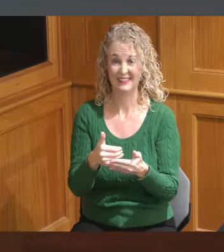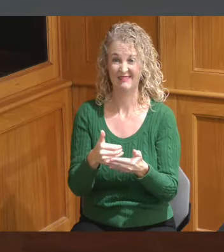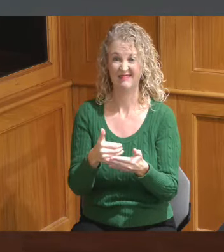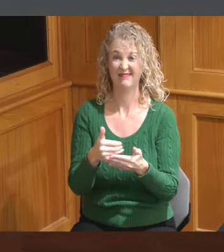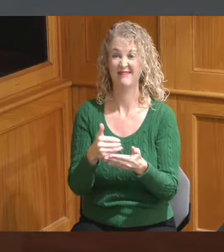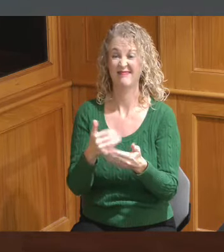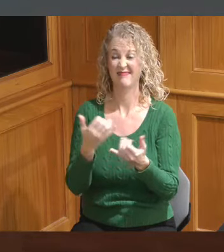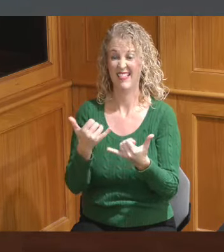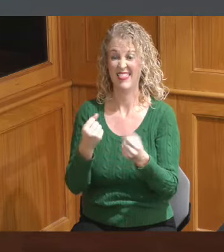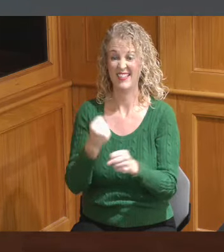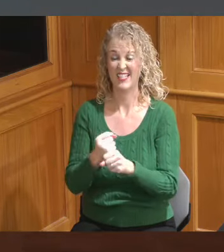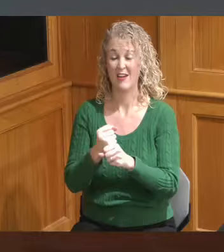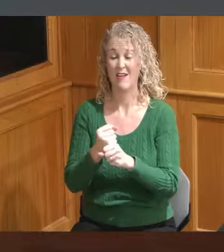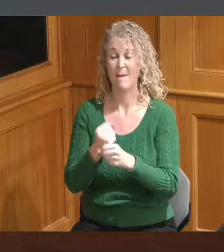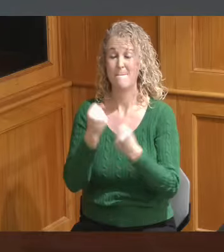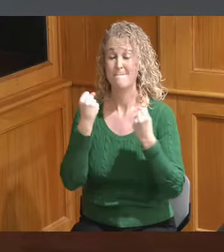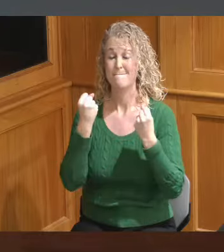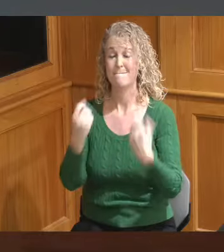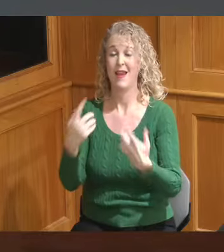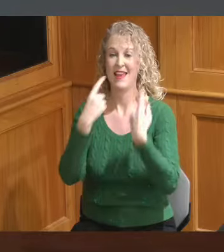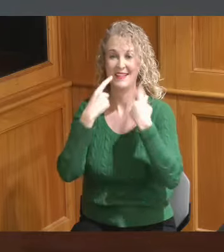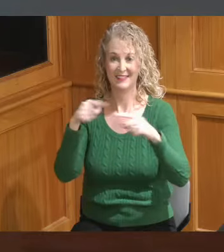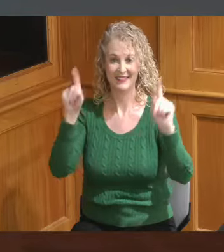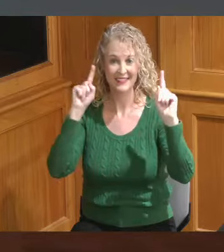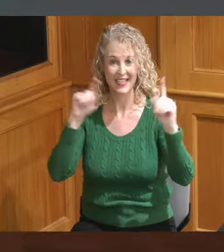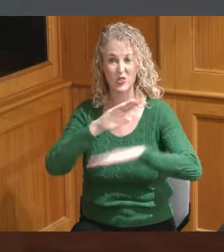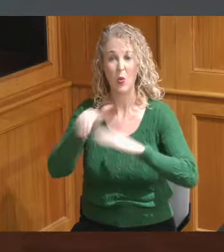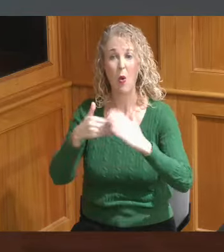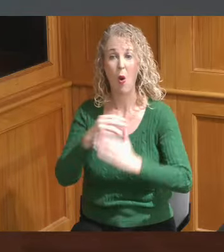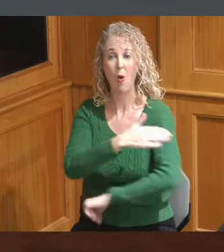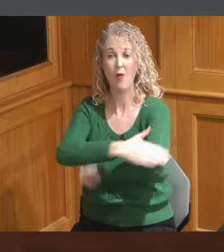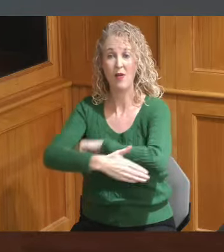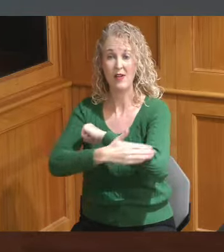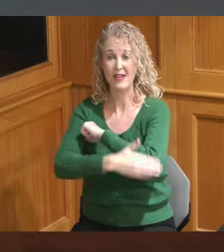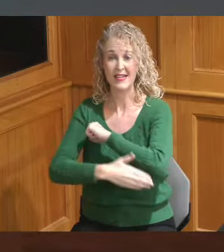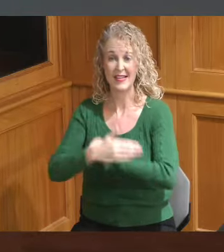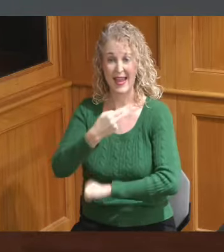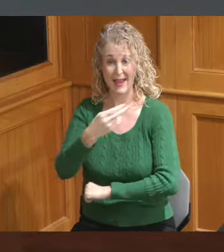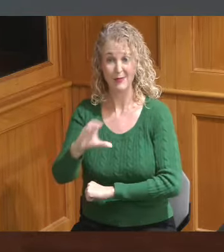done this year. so I just want to thank all the county employees, who delivered that work on